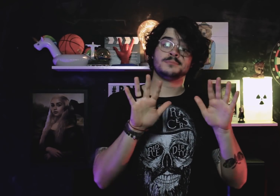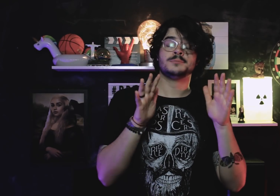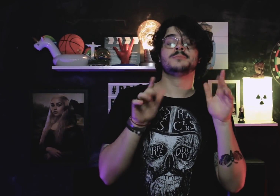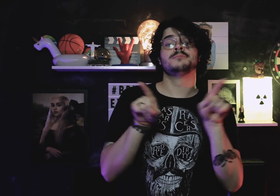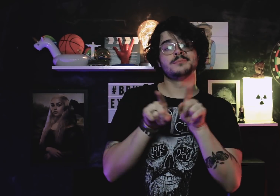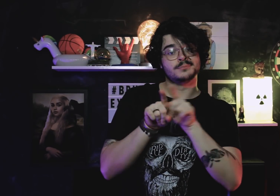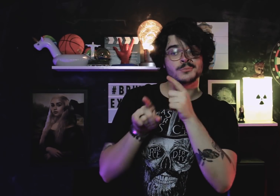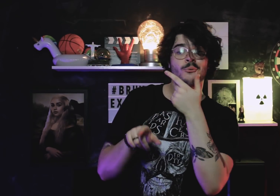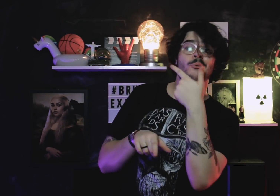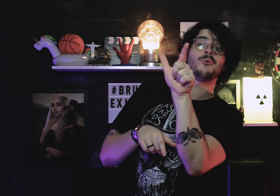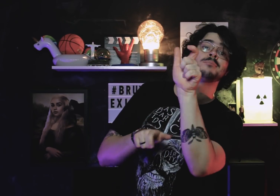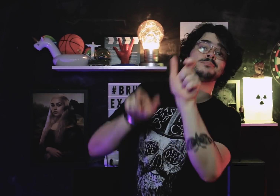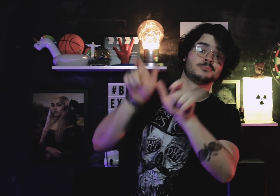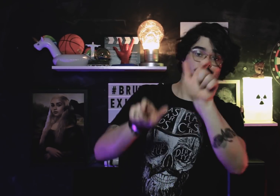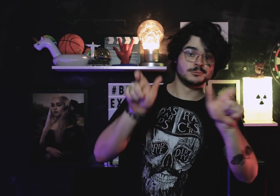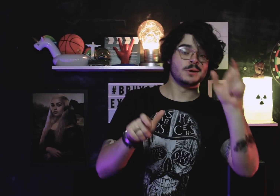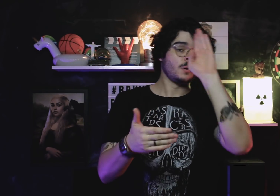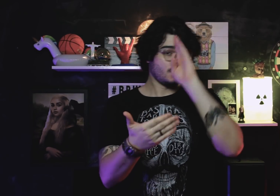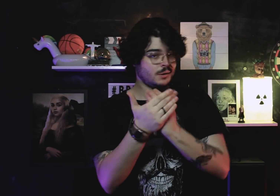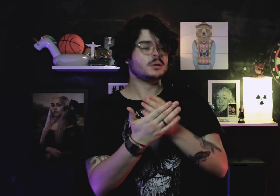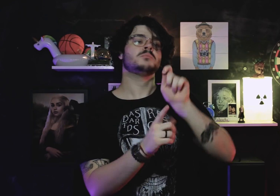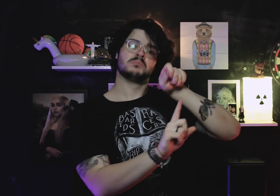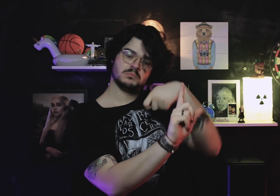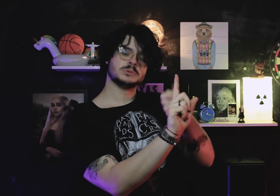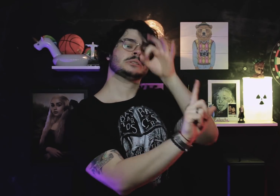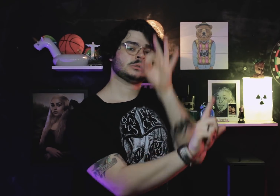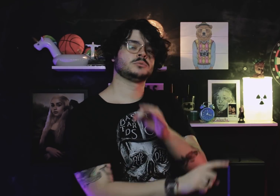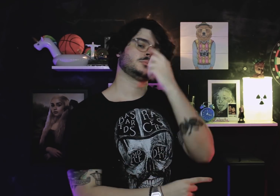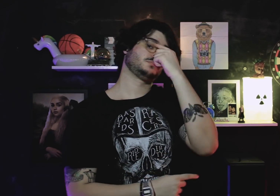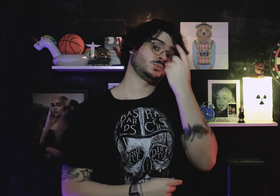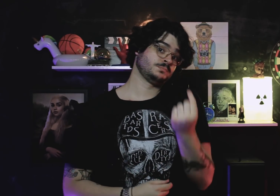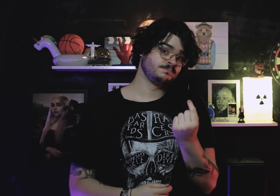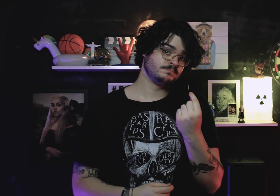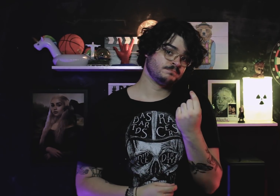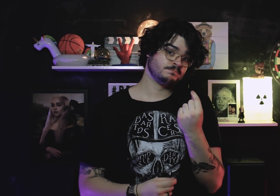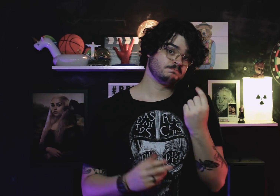and others believe that she really was a witch.